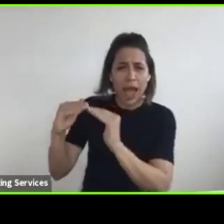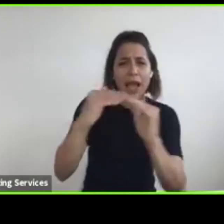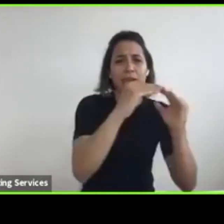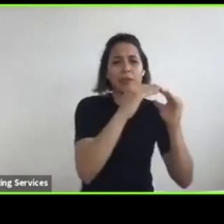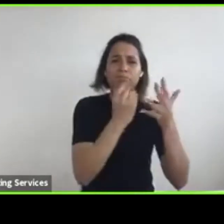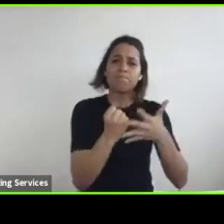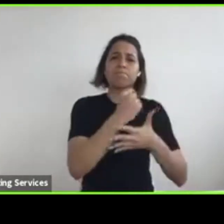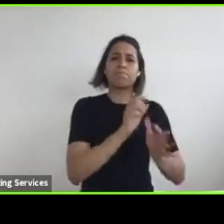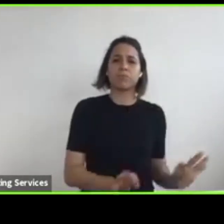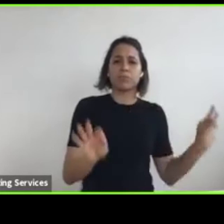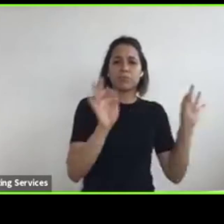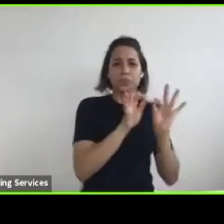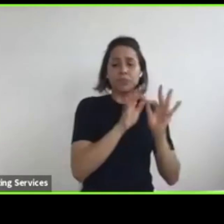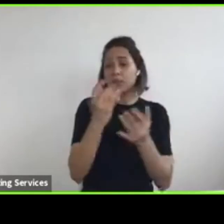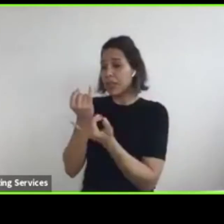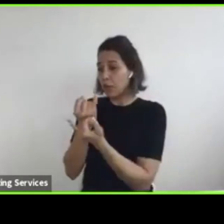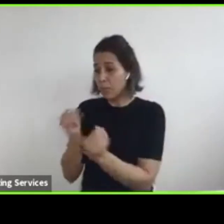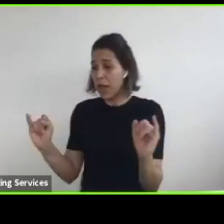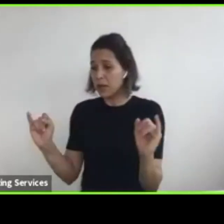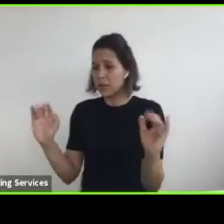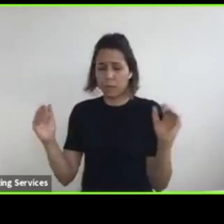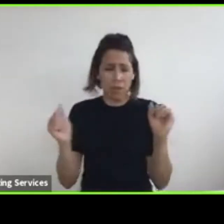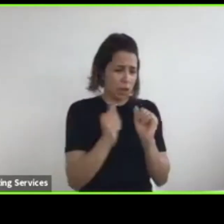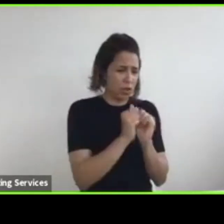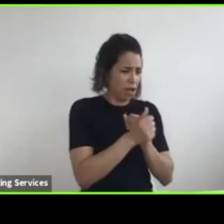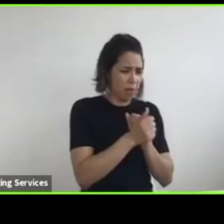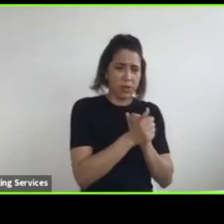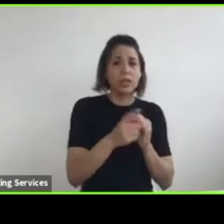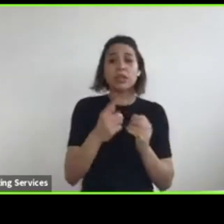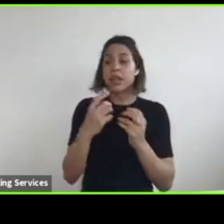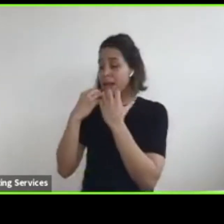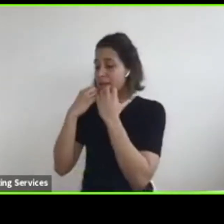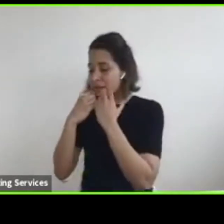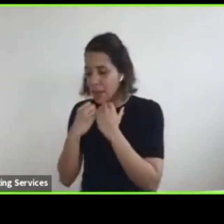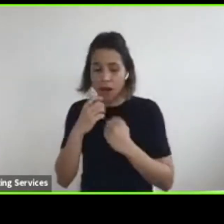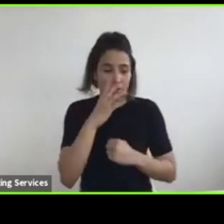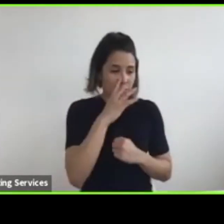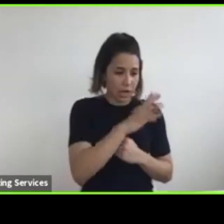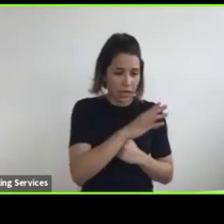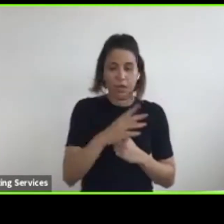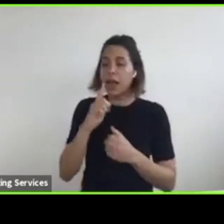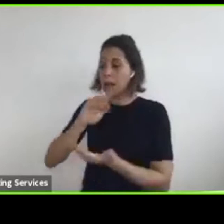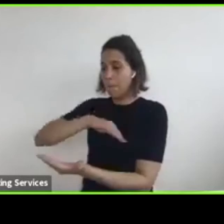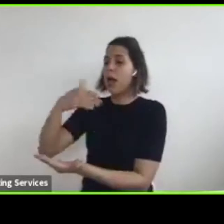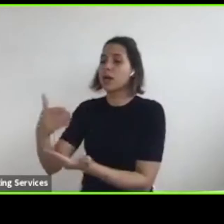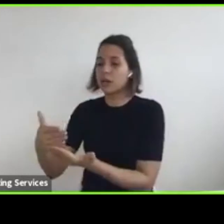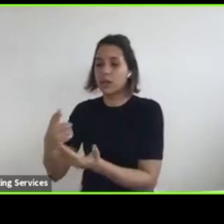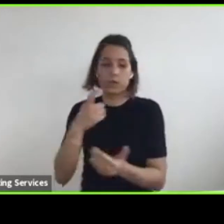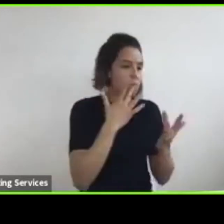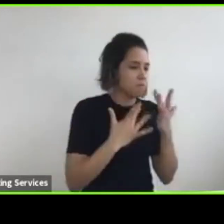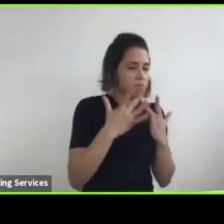OVER COMPETITION; CARE OVER NEGLIGENCE, ABUNDANCE OVER AUSTERITY. TODAY'S CONVENING